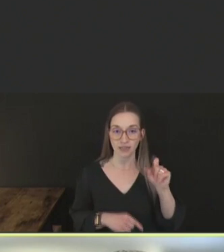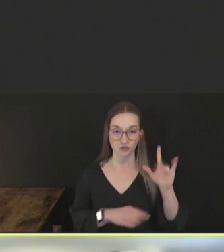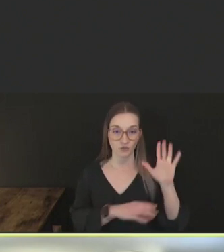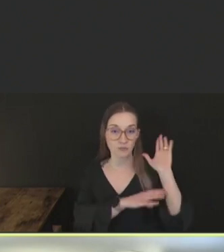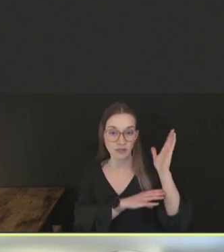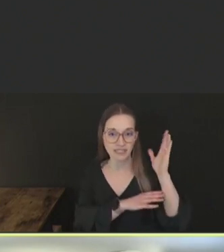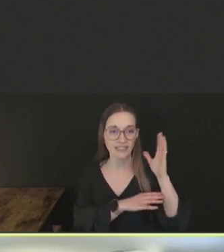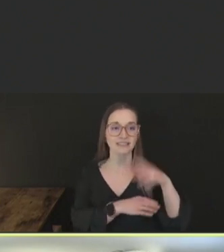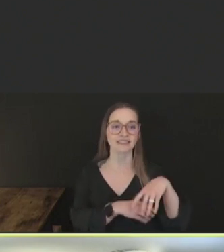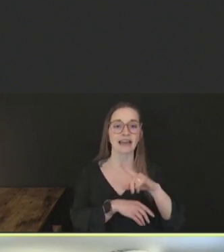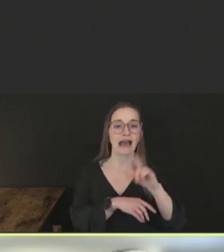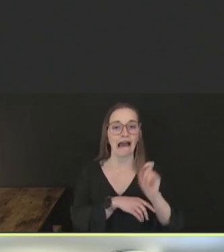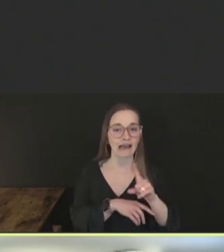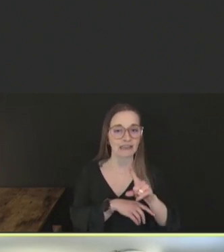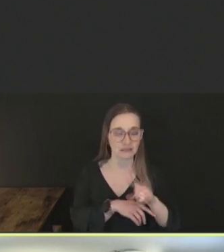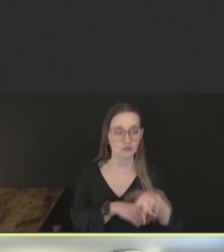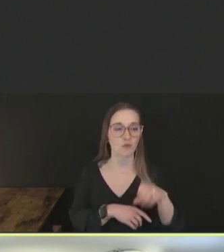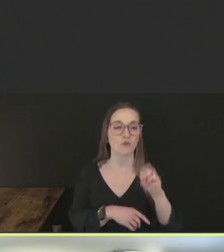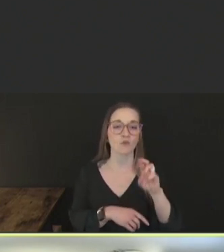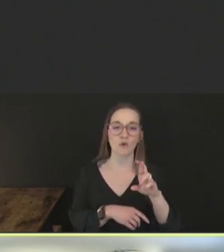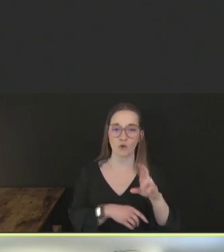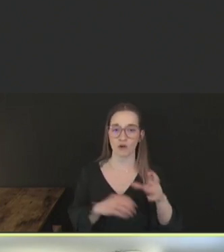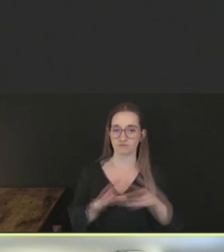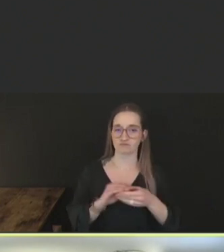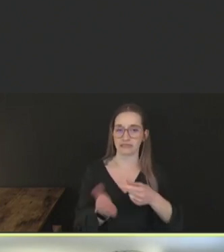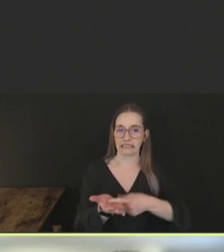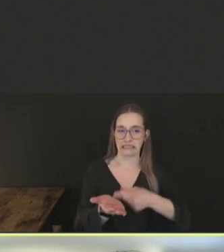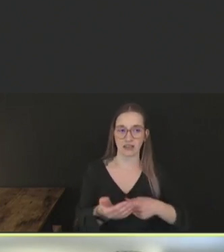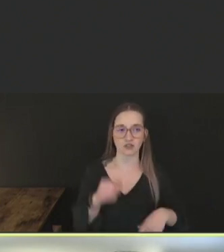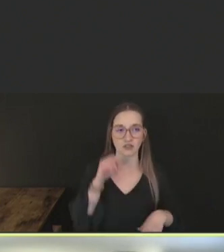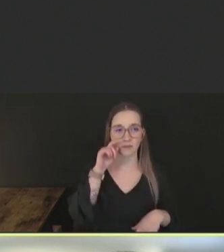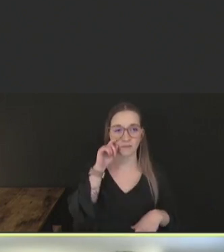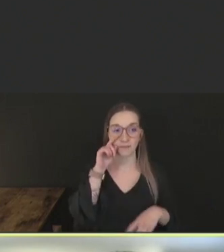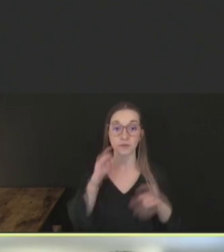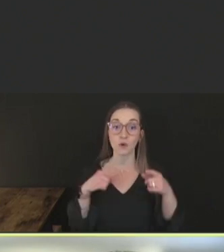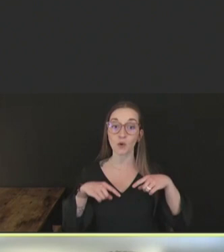During discussion, I ask that all members and speakers identify themselves before speaking,